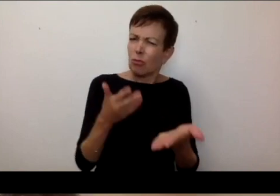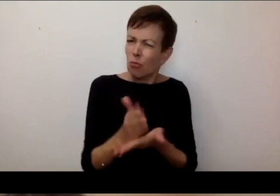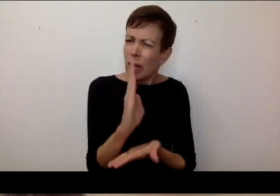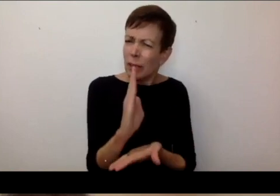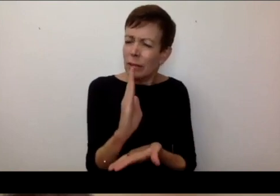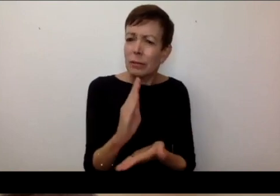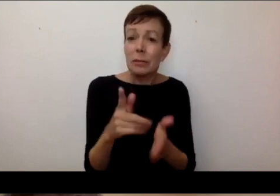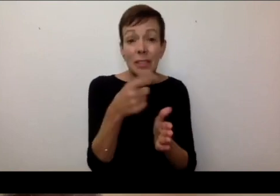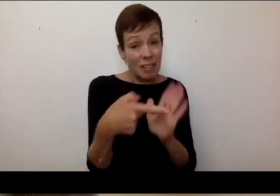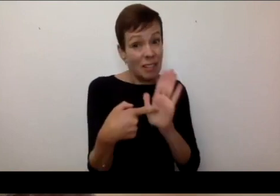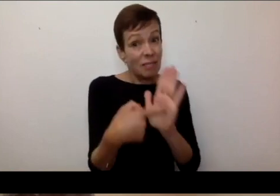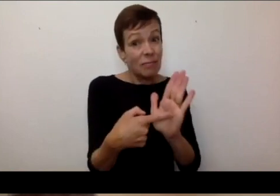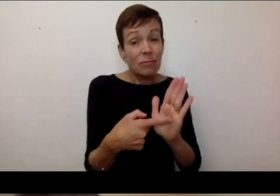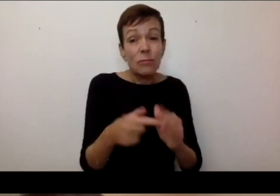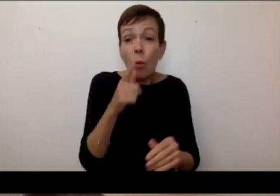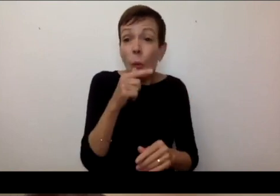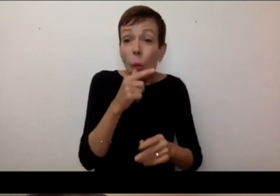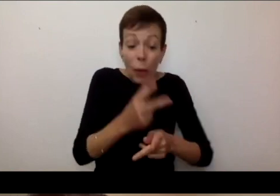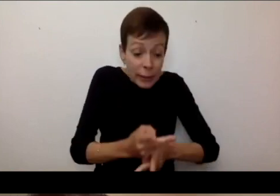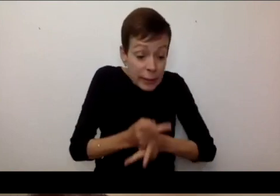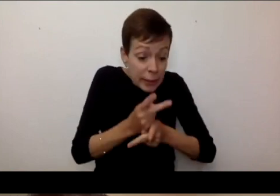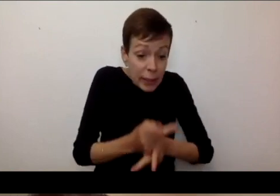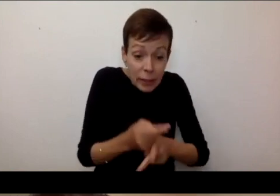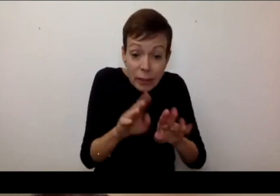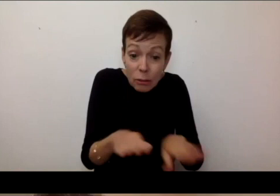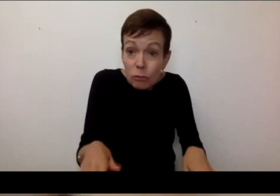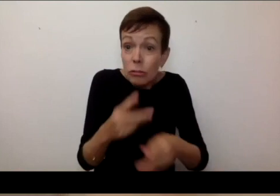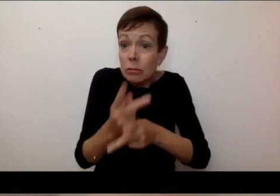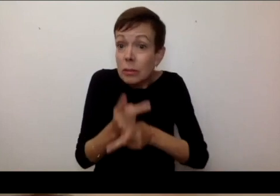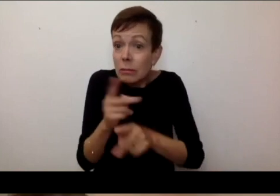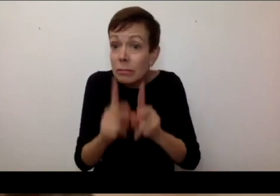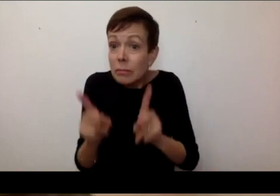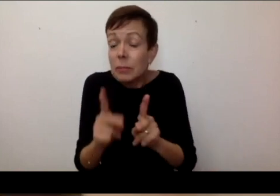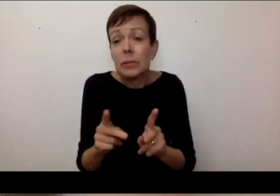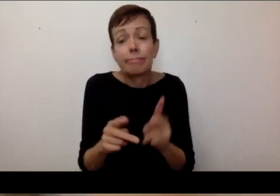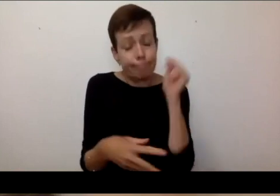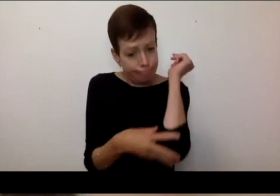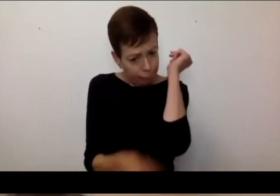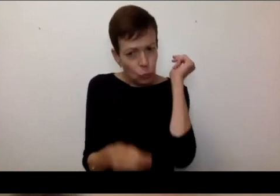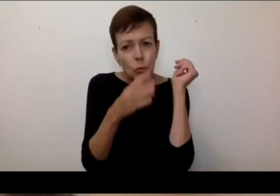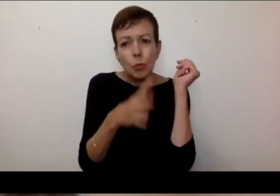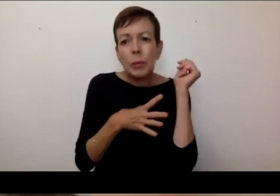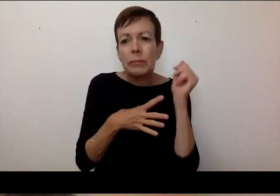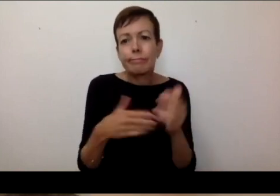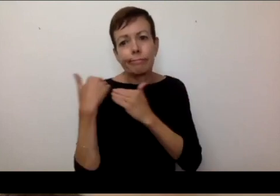unpaid care work on low-income women likewise martin luther king jr and the